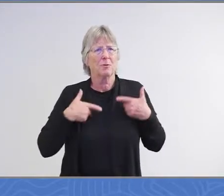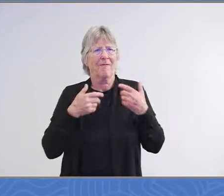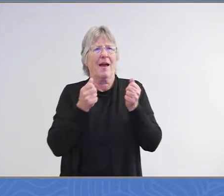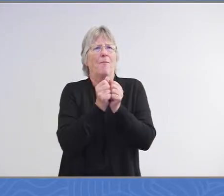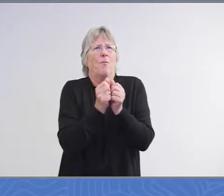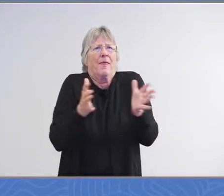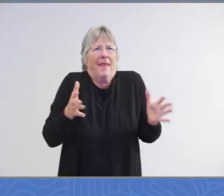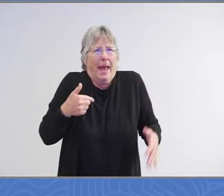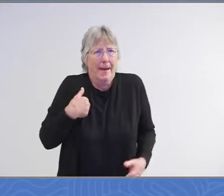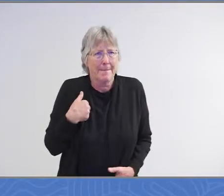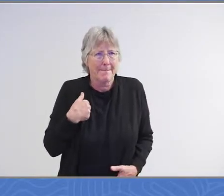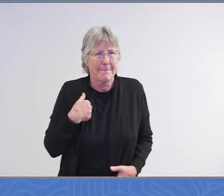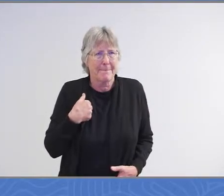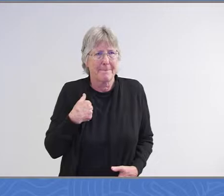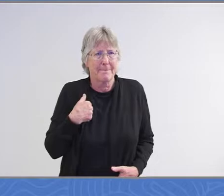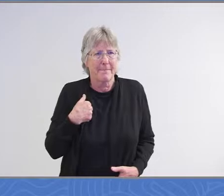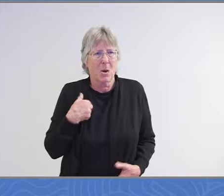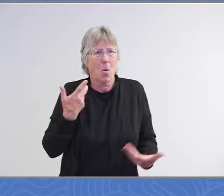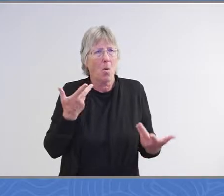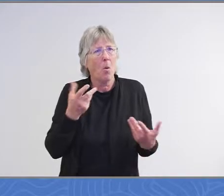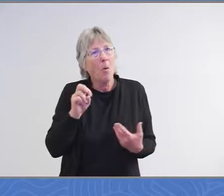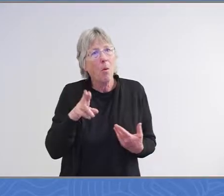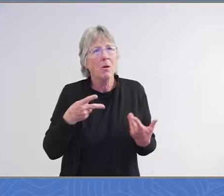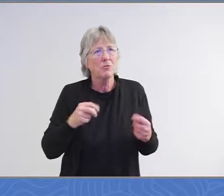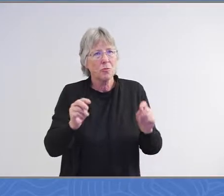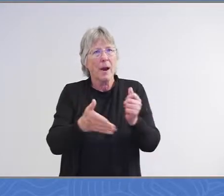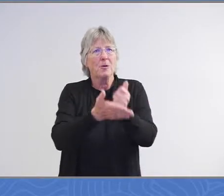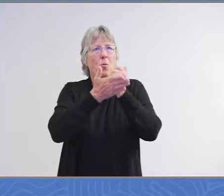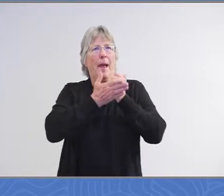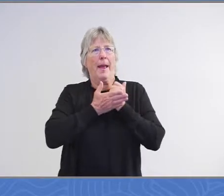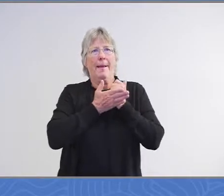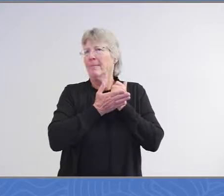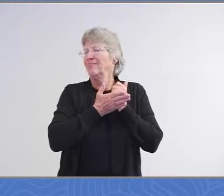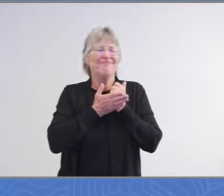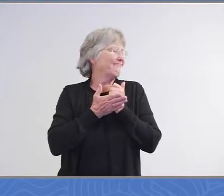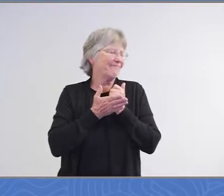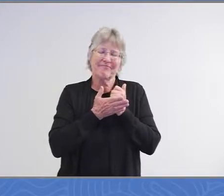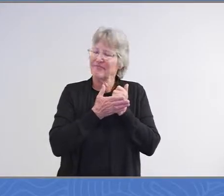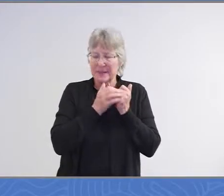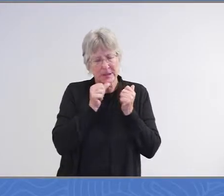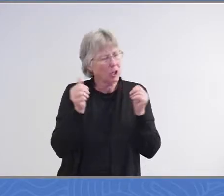or to start trying to help me? This is not fair people.